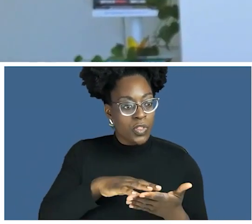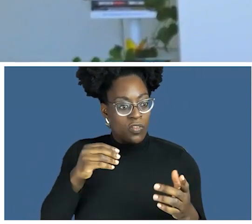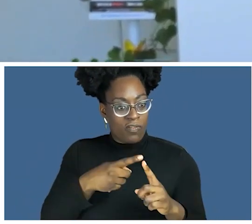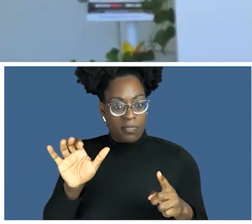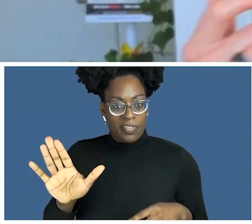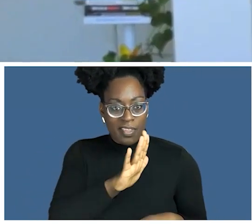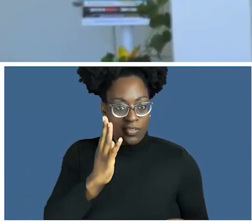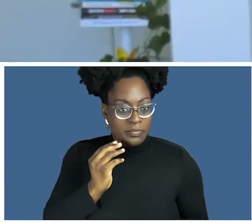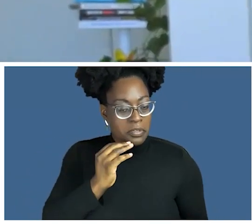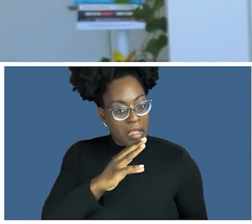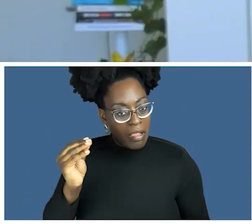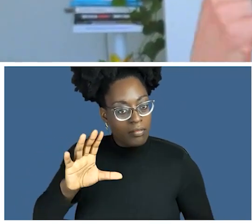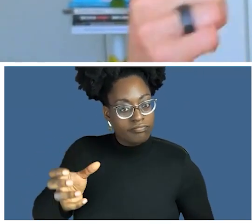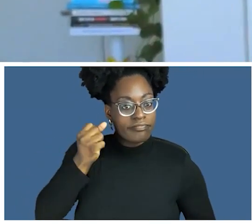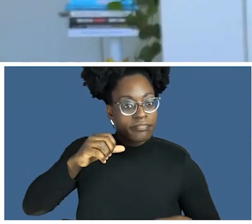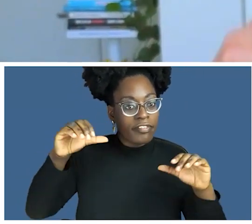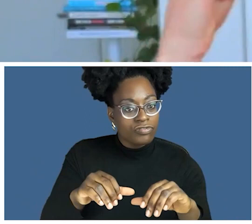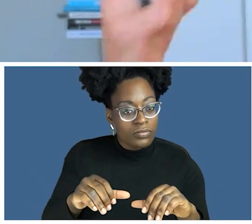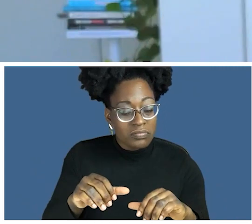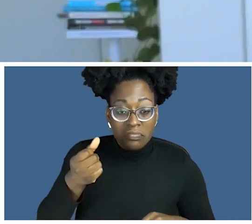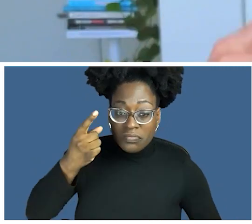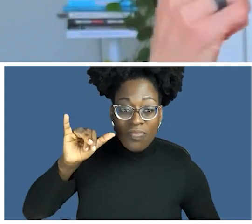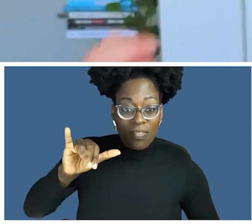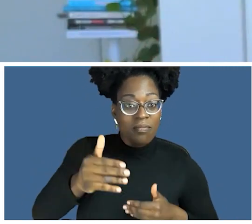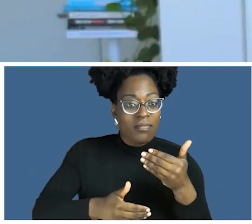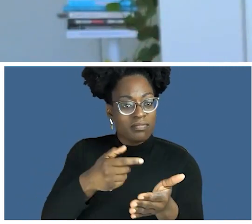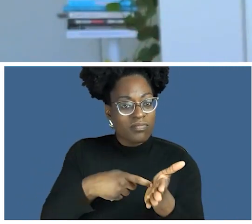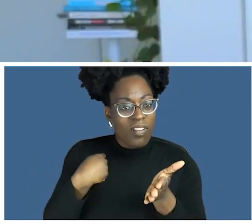As a part of that process, we learn and unlearn and relearn.